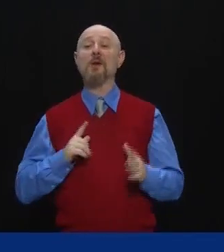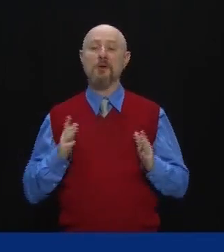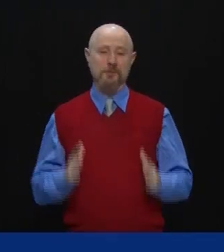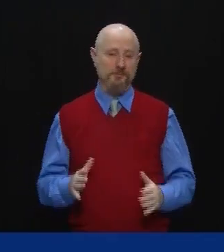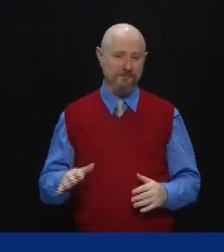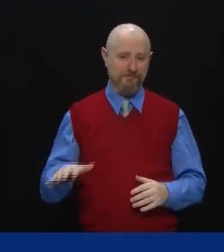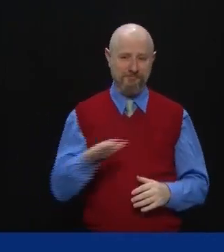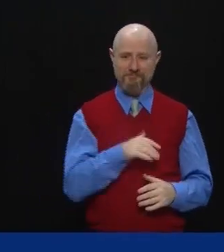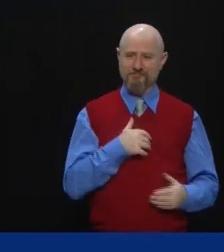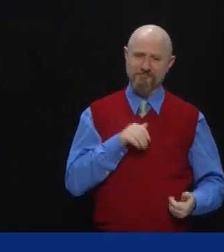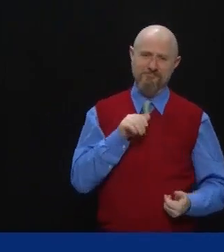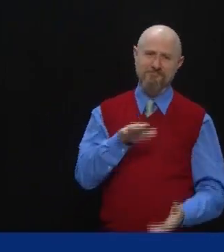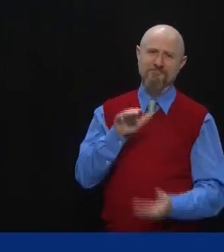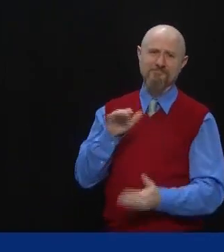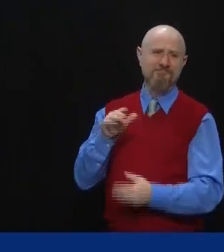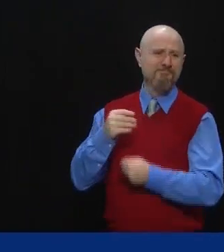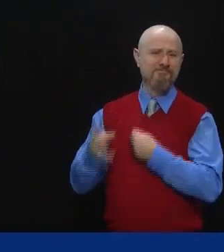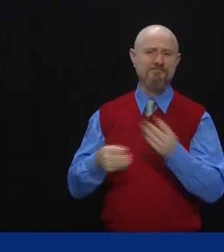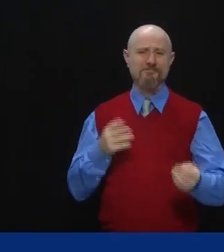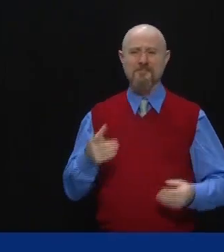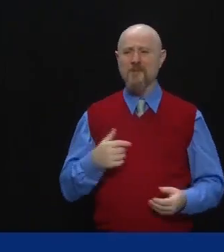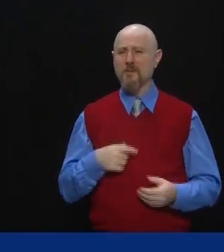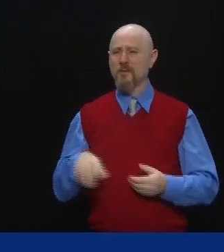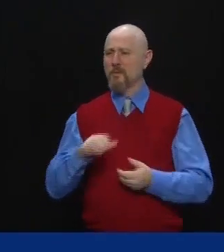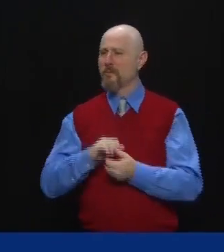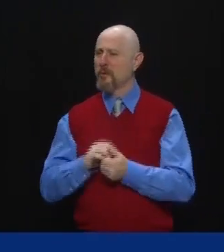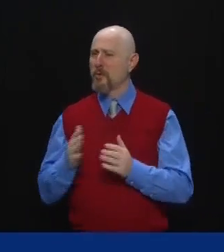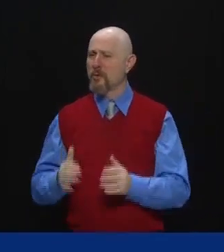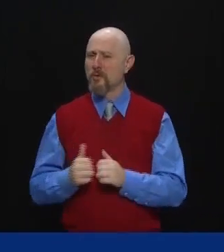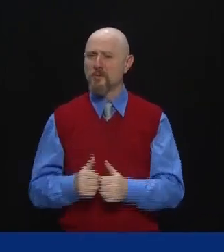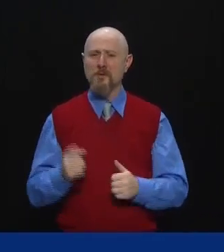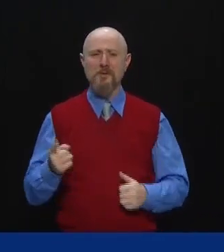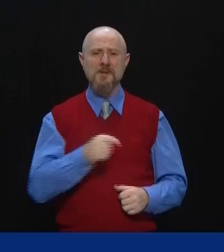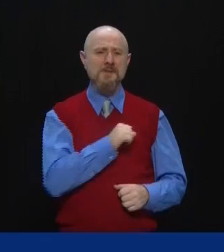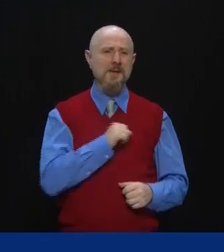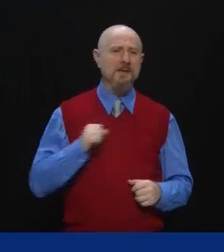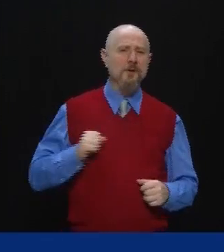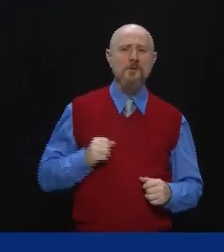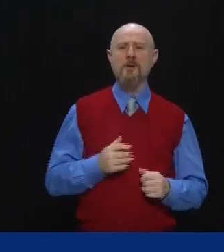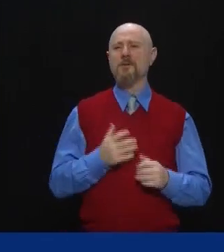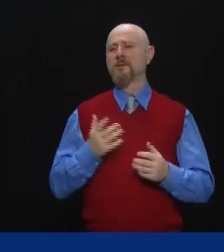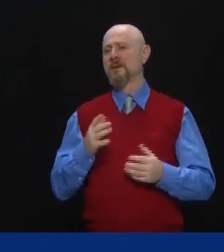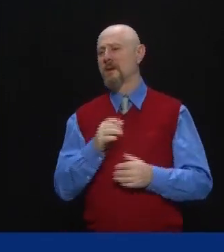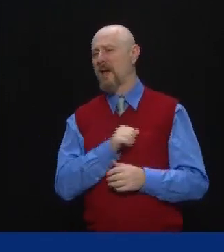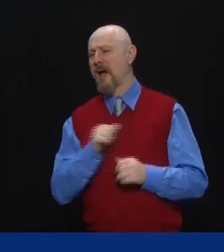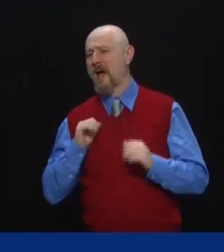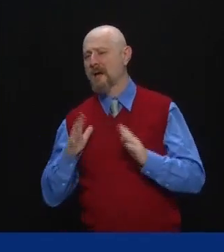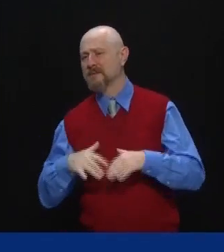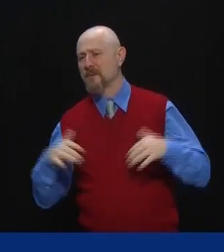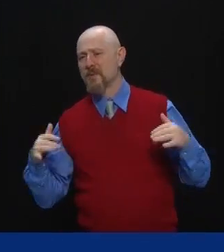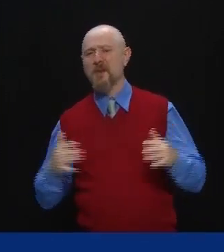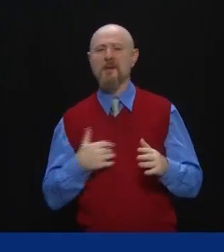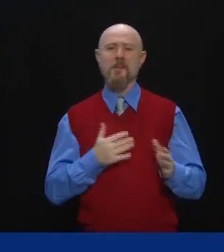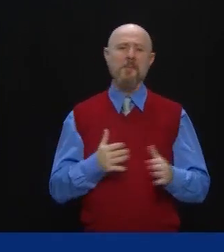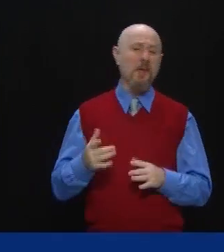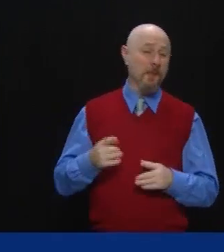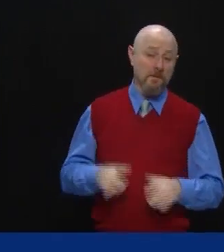MILLION ALREADY SENT TO COUNTIES AND GIVING THEM TO OUR STATE LEGISLATORS. OUR PARTNERS. I VISIT MANY OF OUR 70 MEMBERS